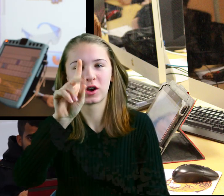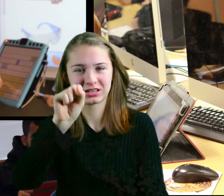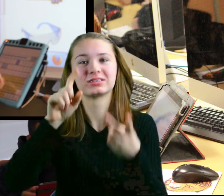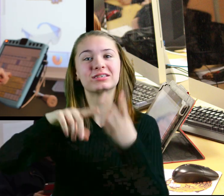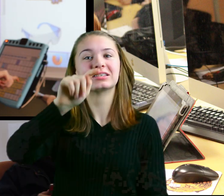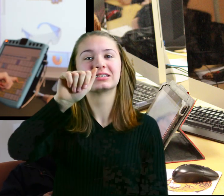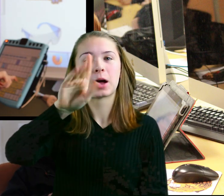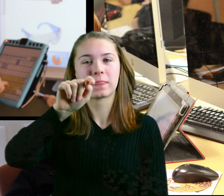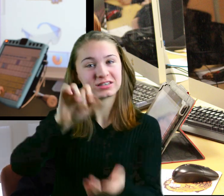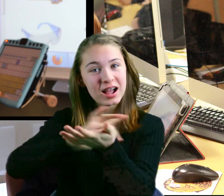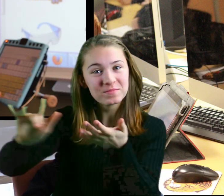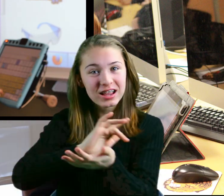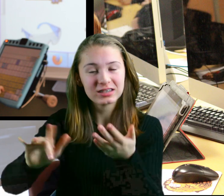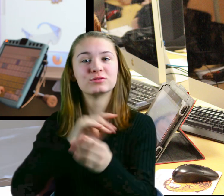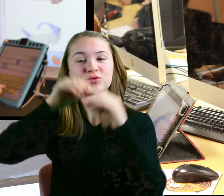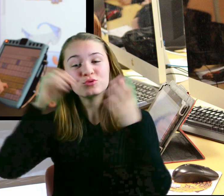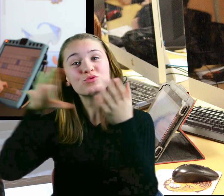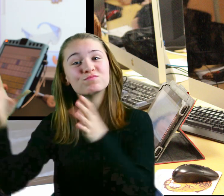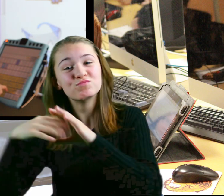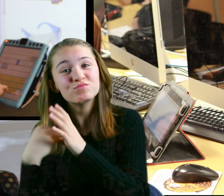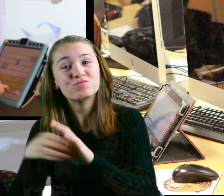Now with communication boards and tablets students are part of our classes, having conversations